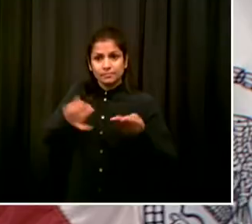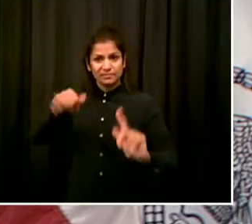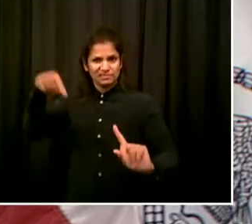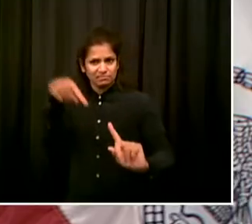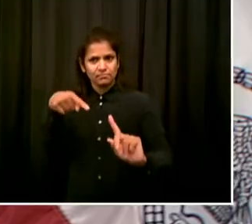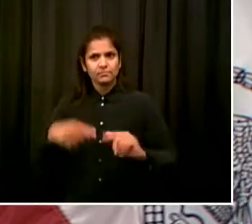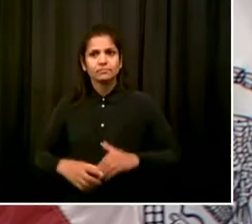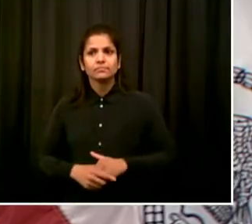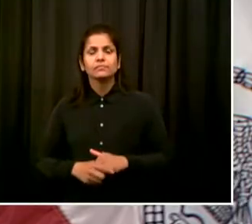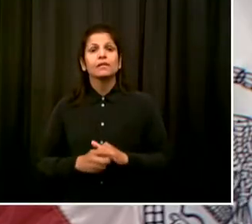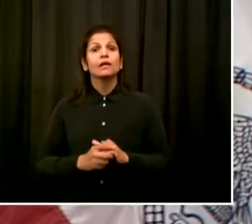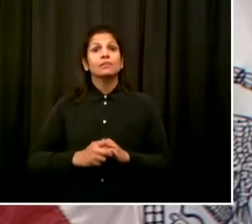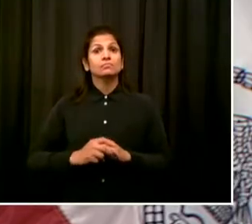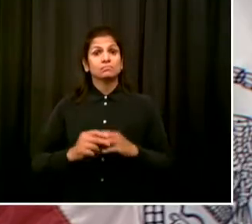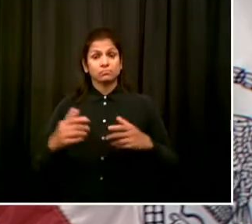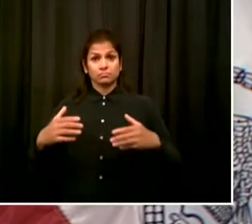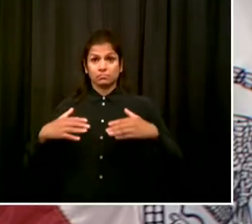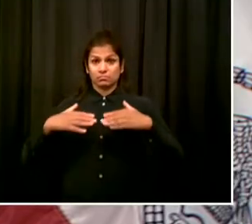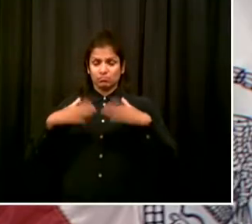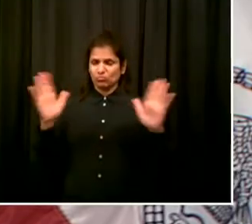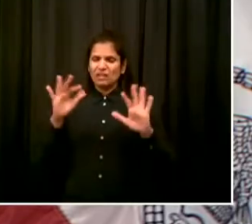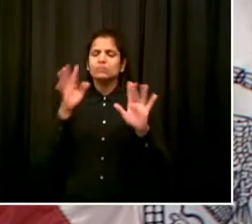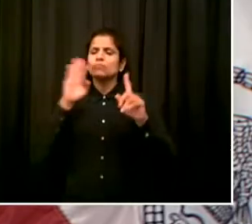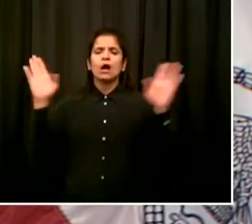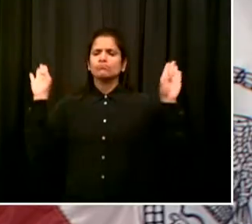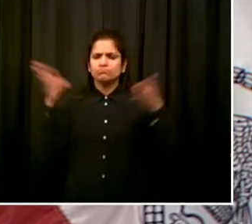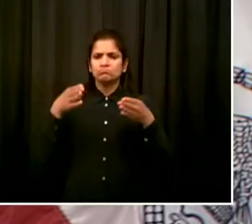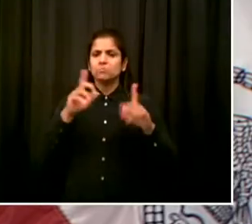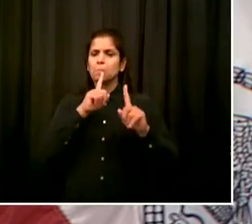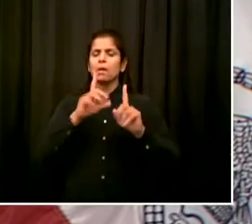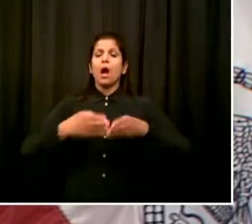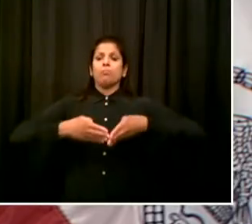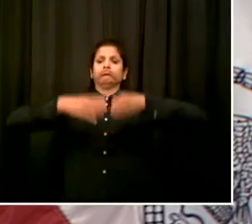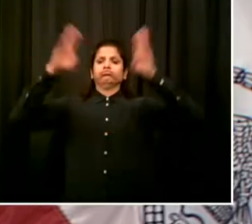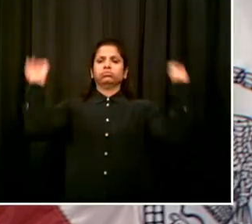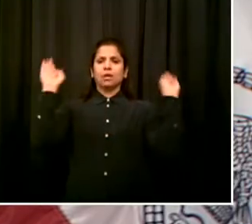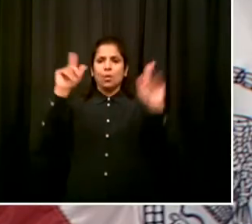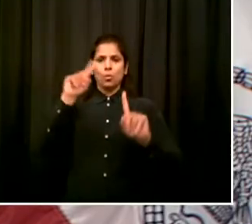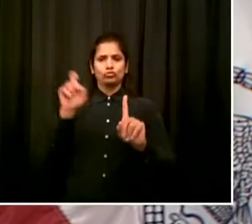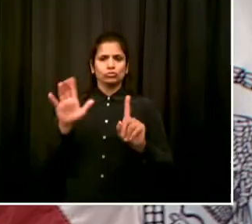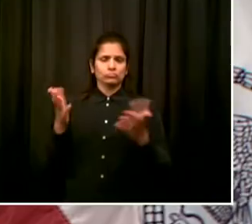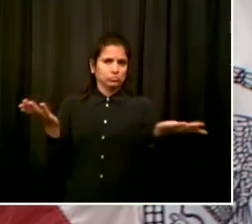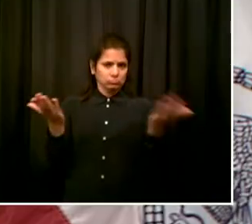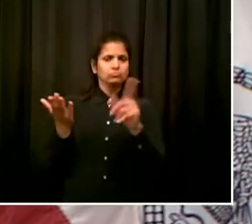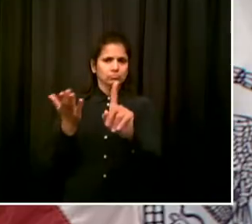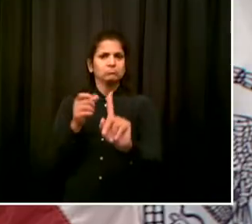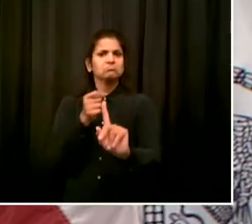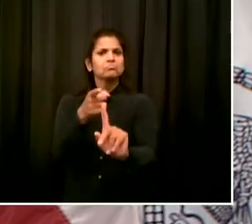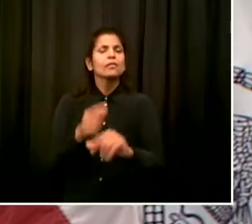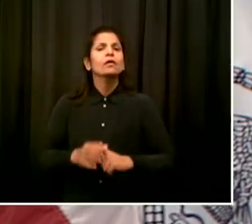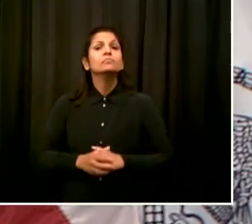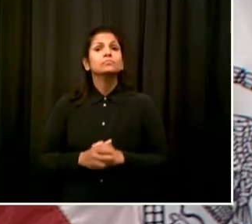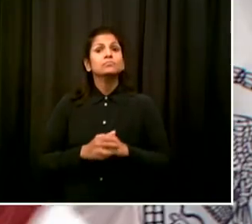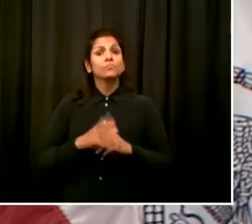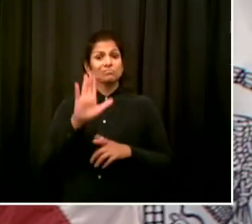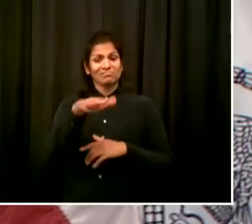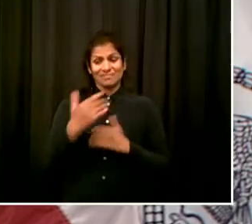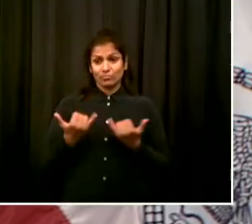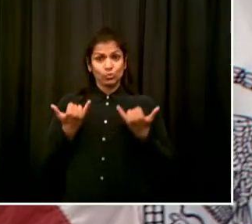I HAVE A QESUTION ABOUT THE BUDGET. THIS IS A